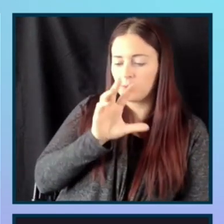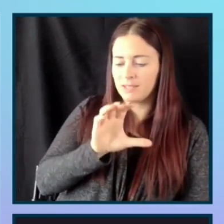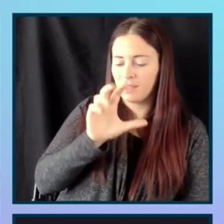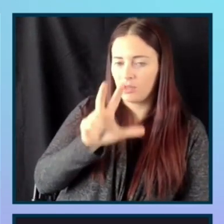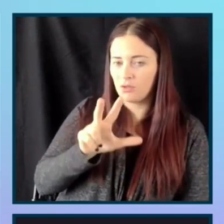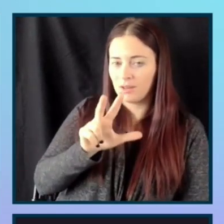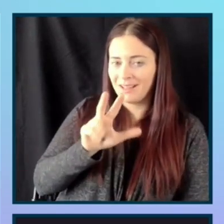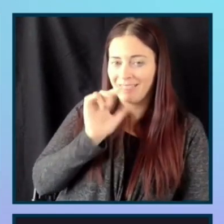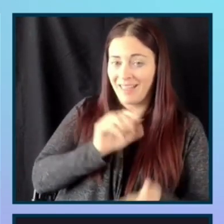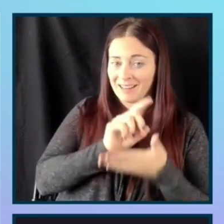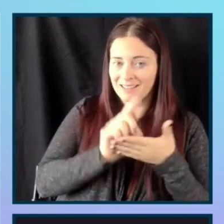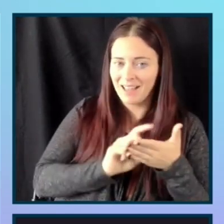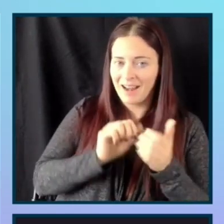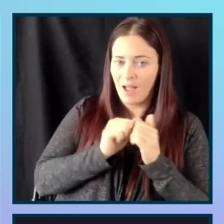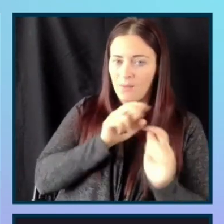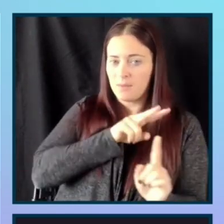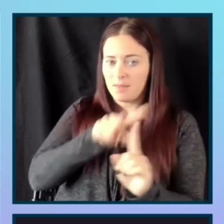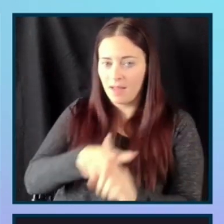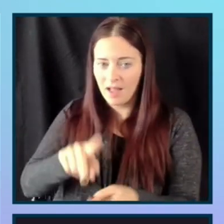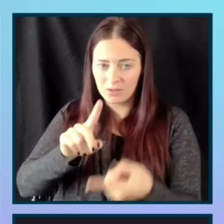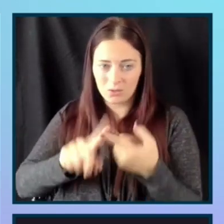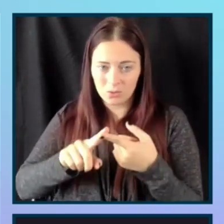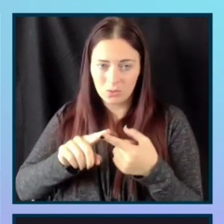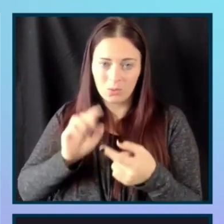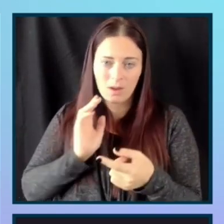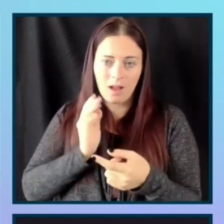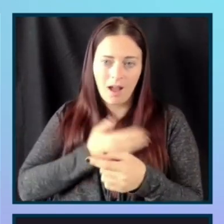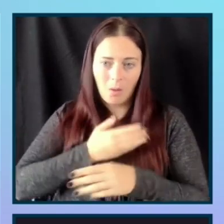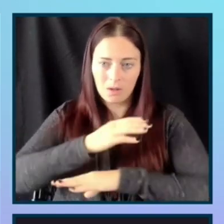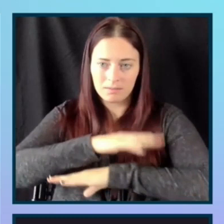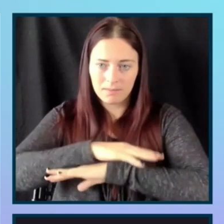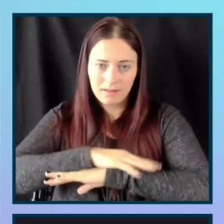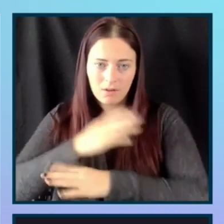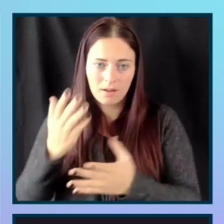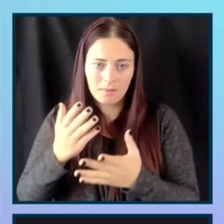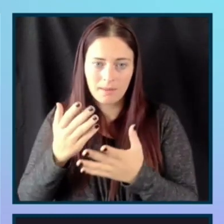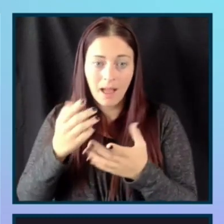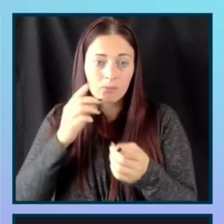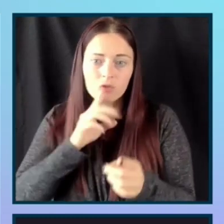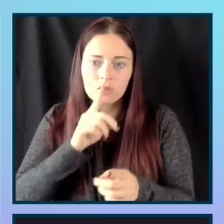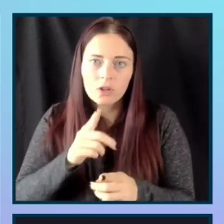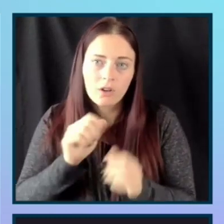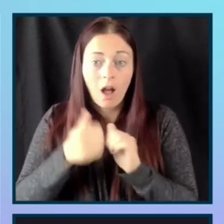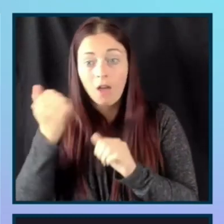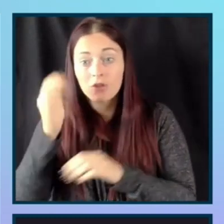As I'm sure the opening speaker, Tim Berners-Lee, would have agreed with this, is that you don't reveal